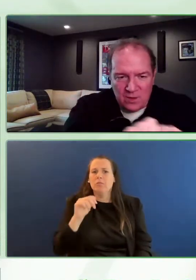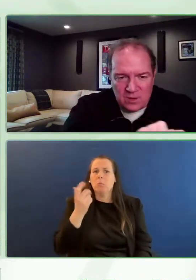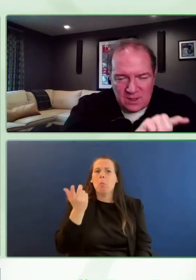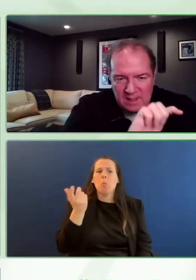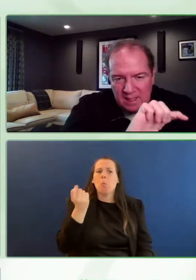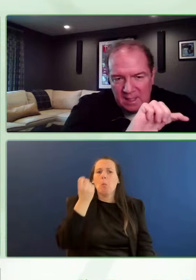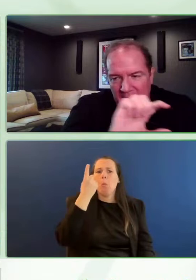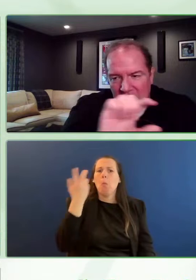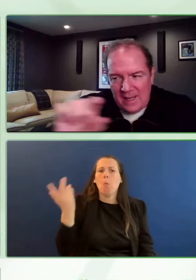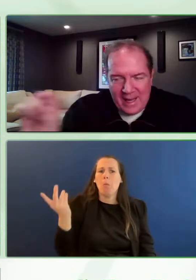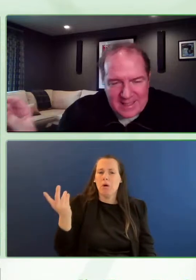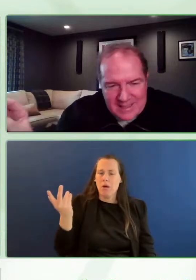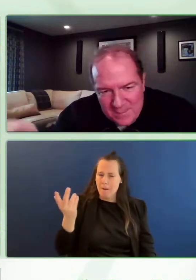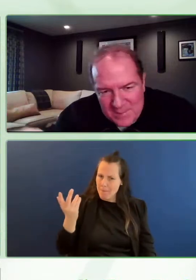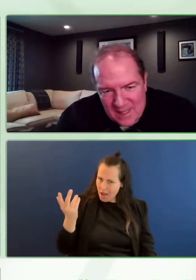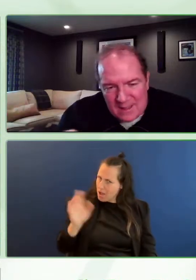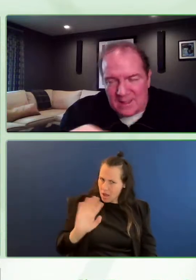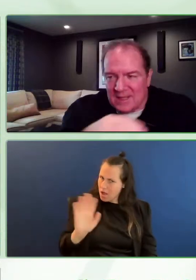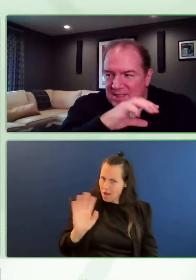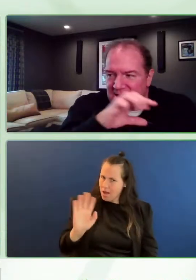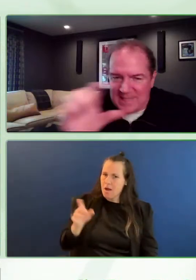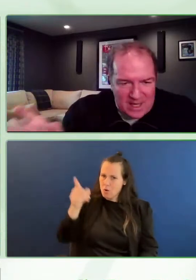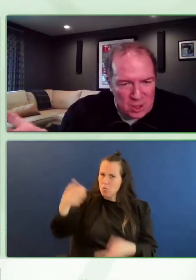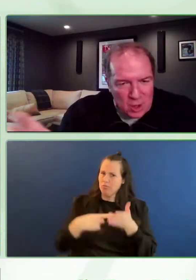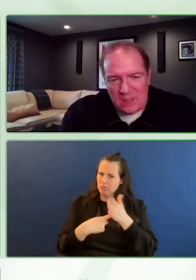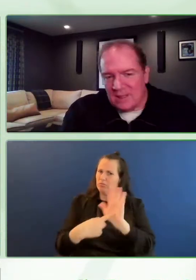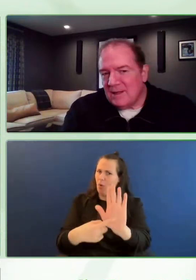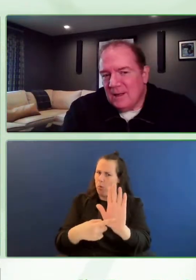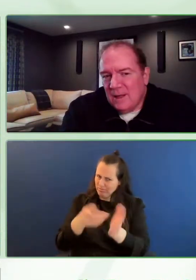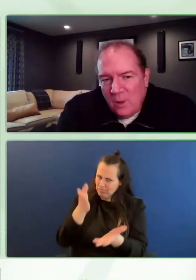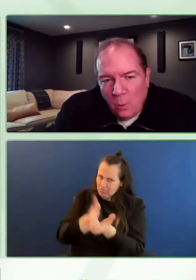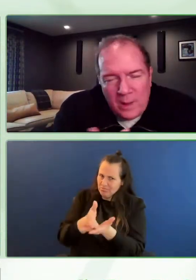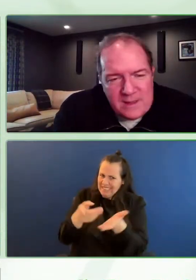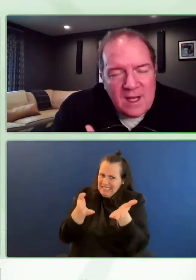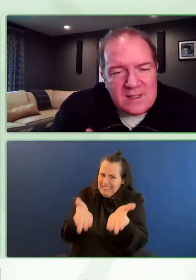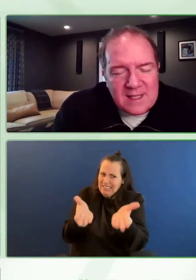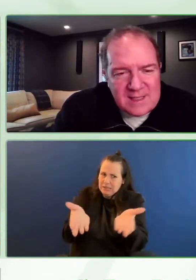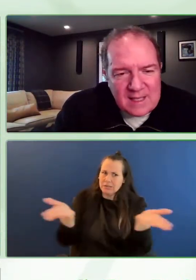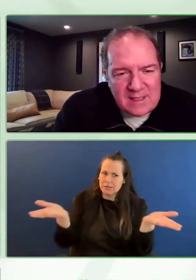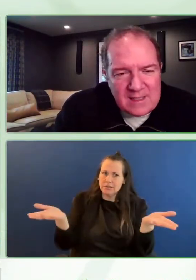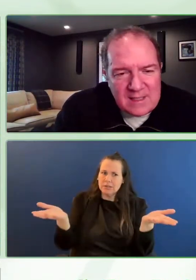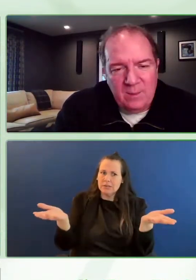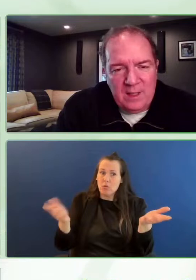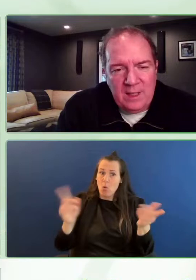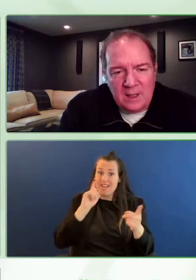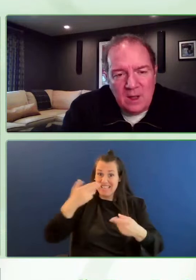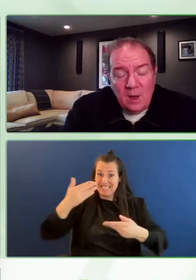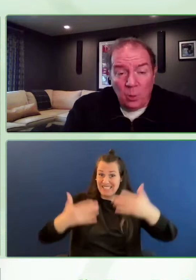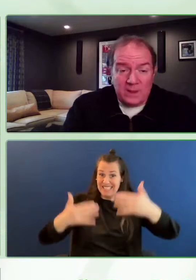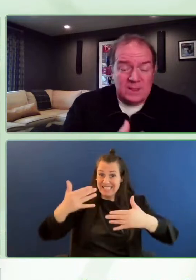universally accepted standard, what does accessibility mean?